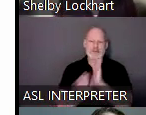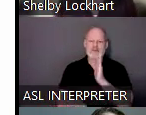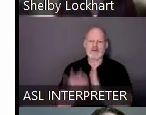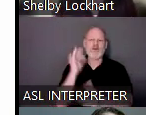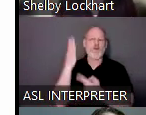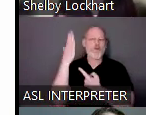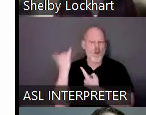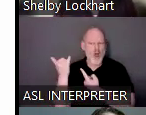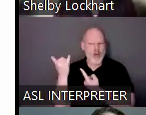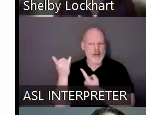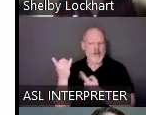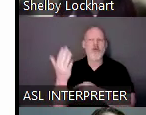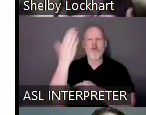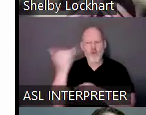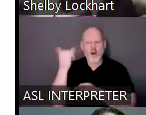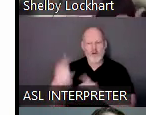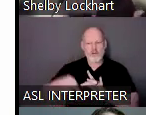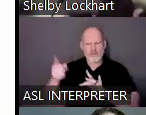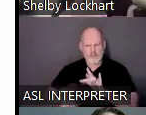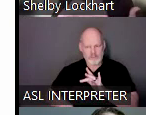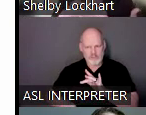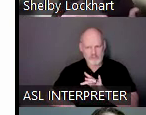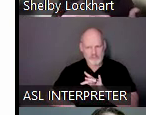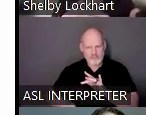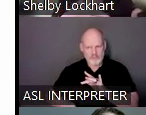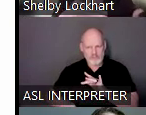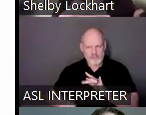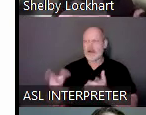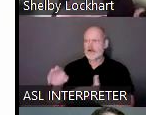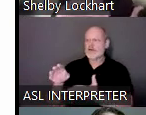coming and then getting flexible once you have that data and going forward, is